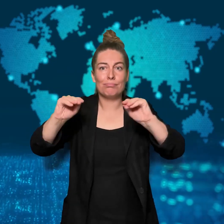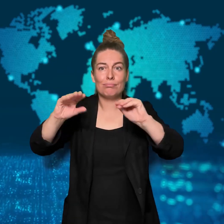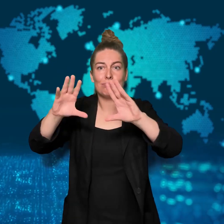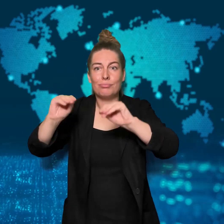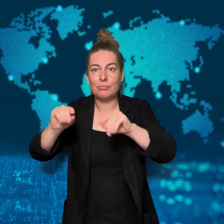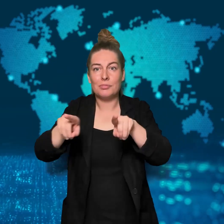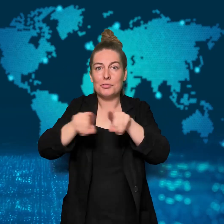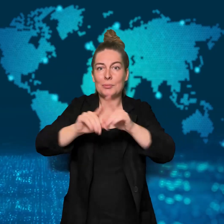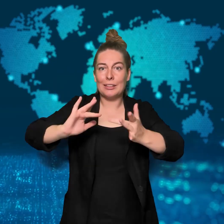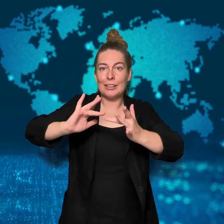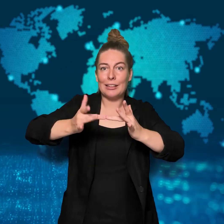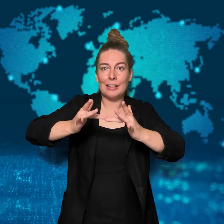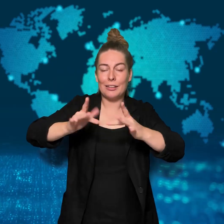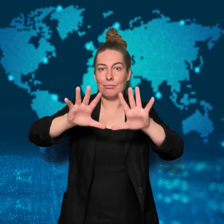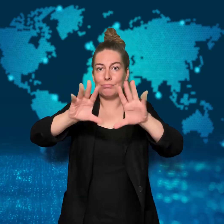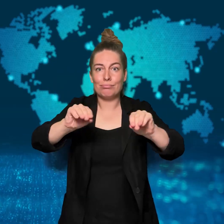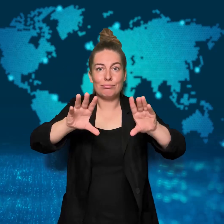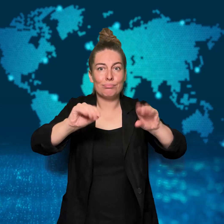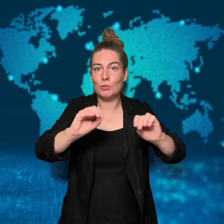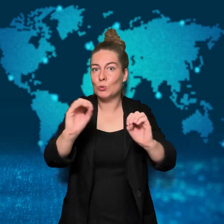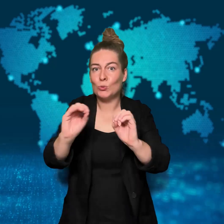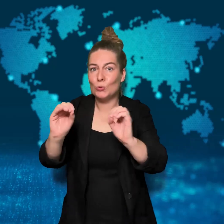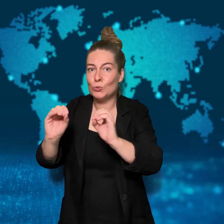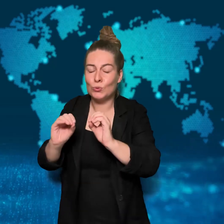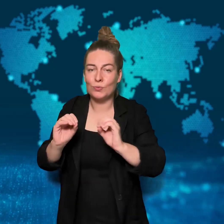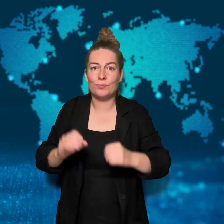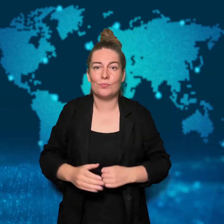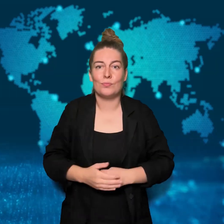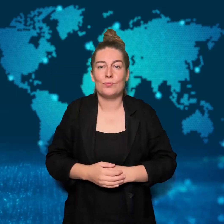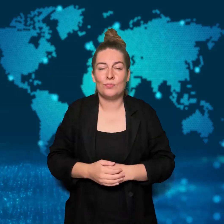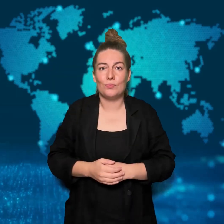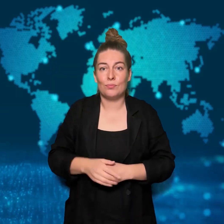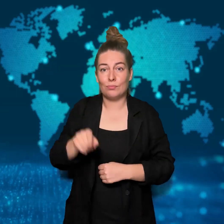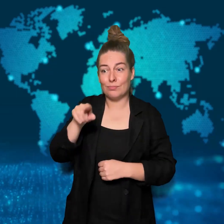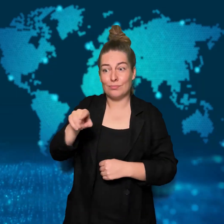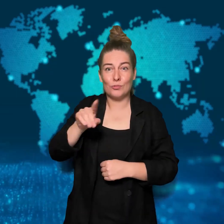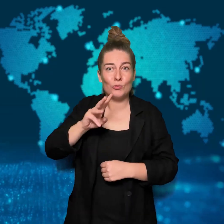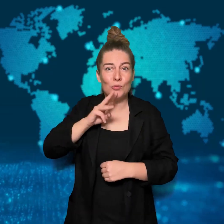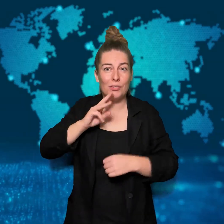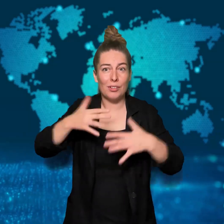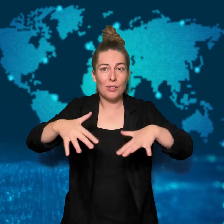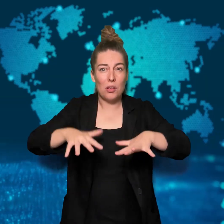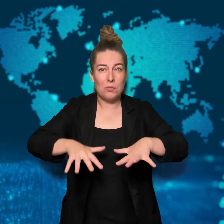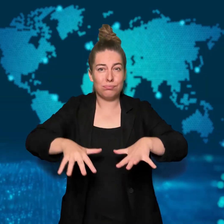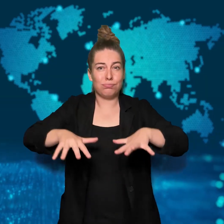in the midst of a humanitarian crisis.